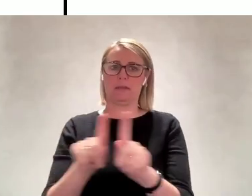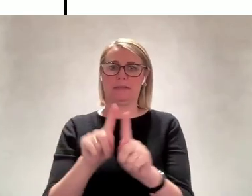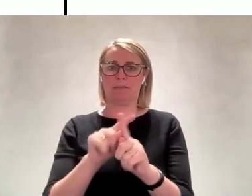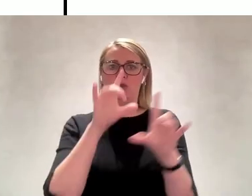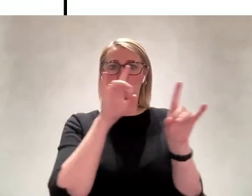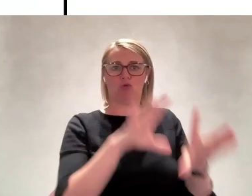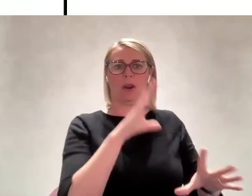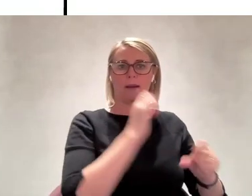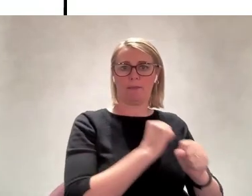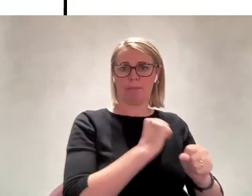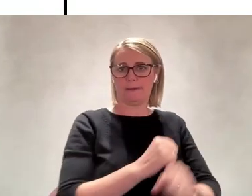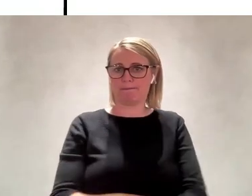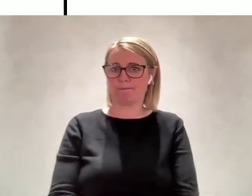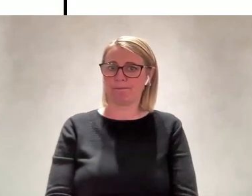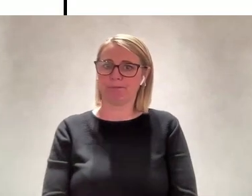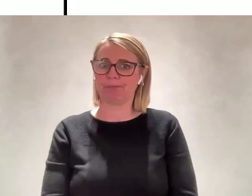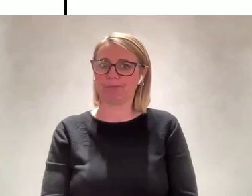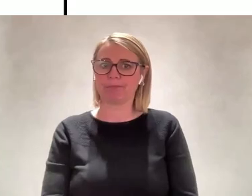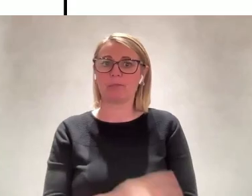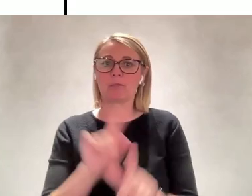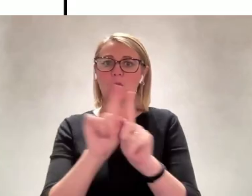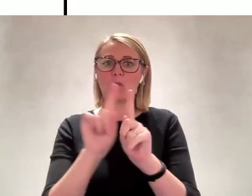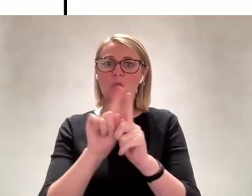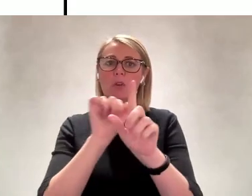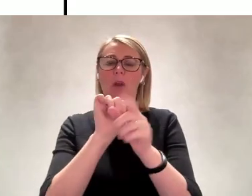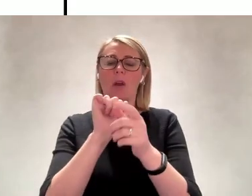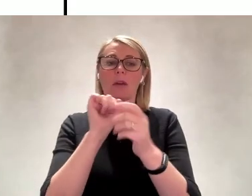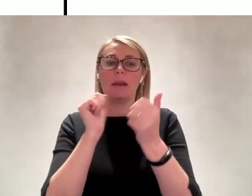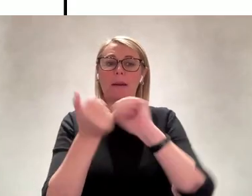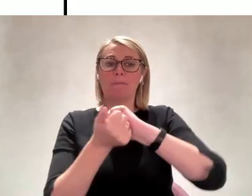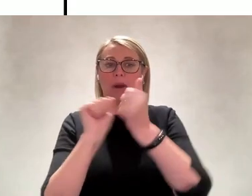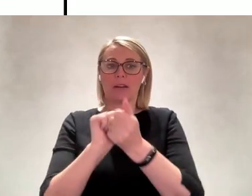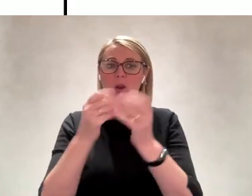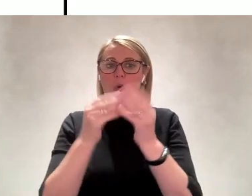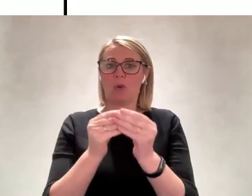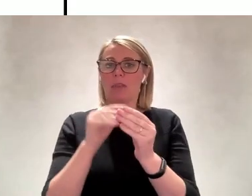We have also partnered with Australian and state